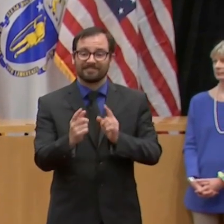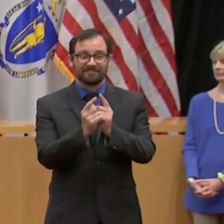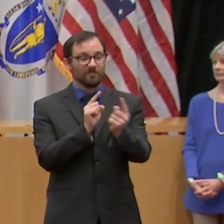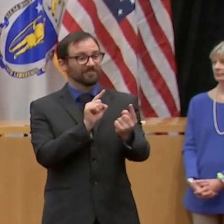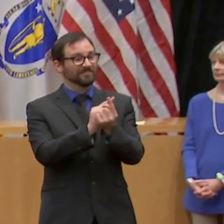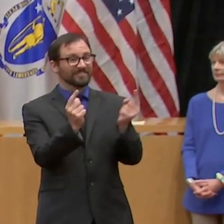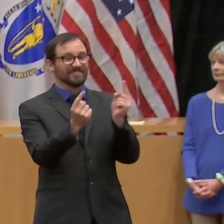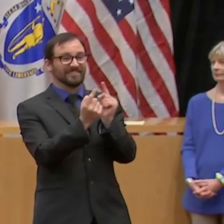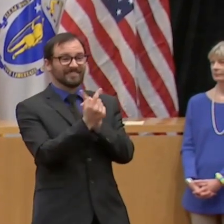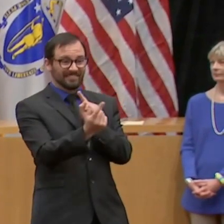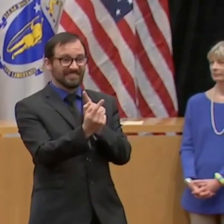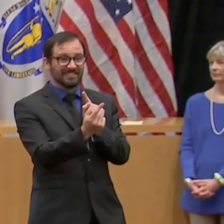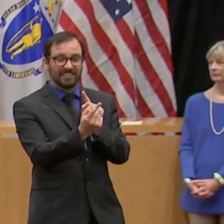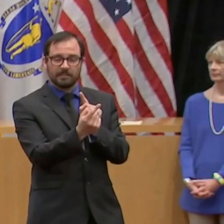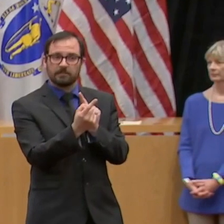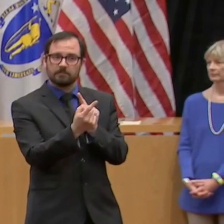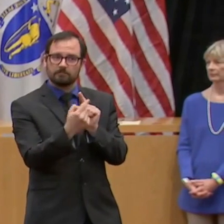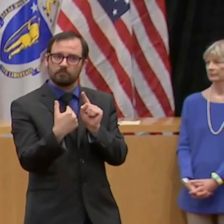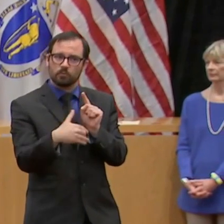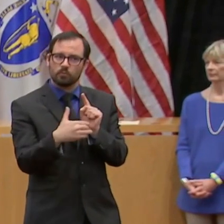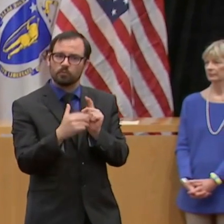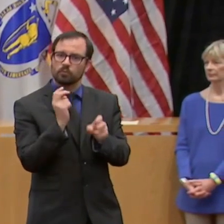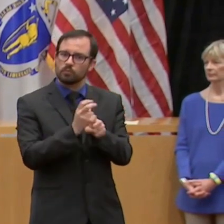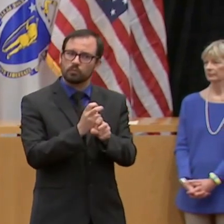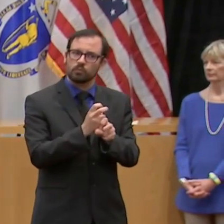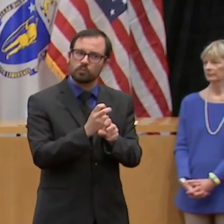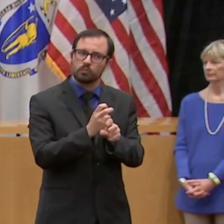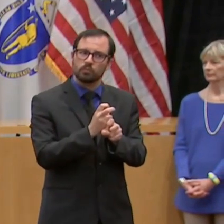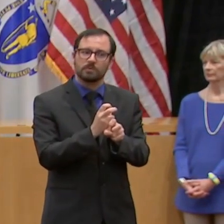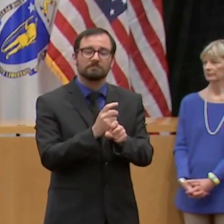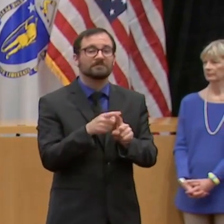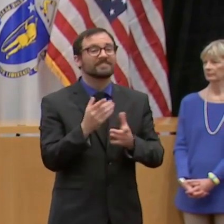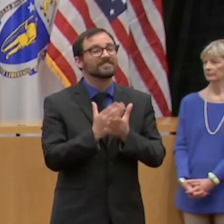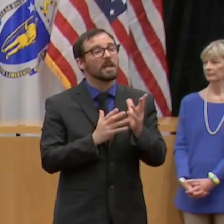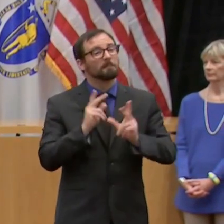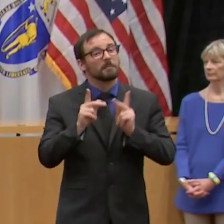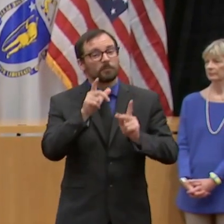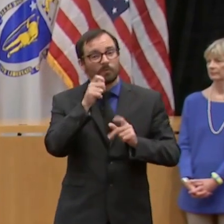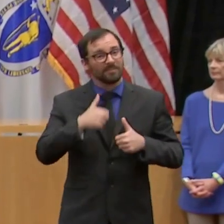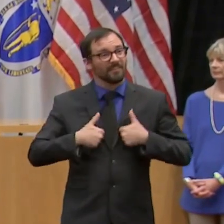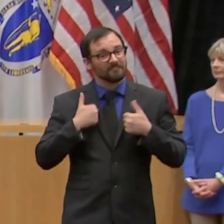AND IN SOME CIRCUMSTANCES, THESE -- AND IN INSTANCES, THESE NECESSARY STEPS OF SOCIAL